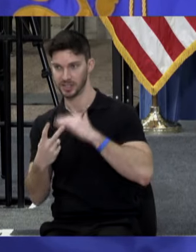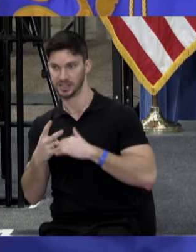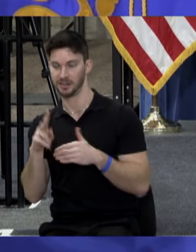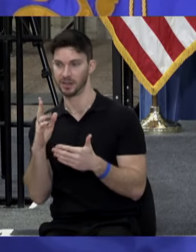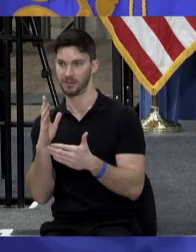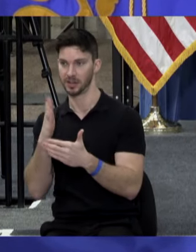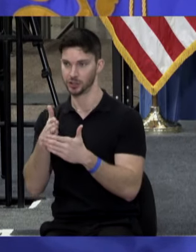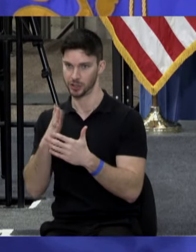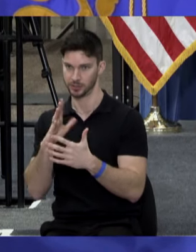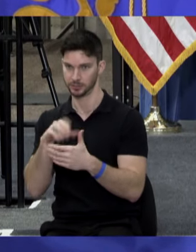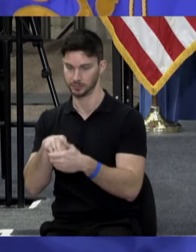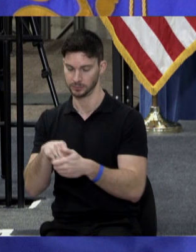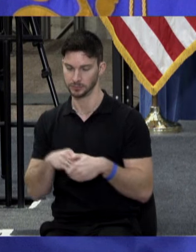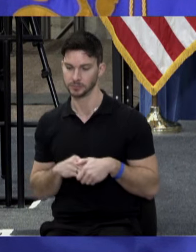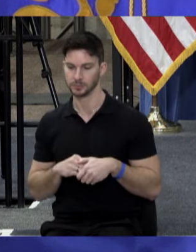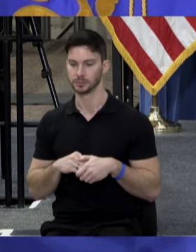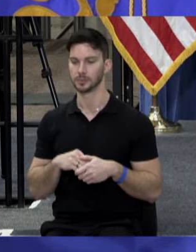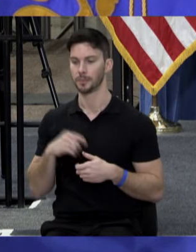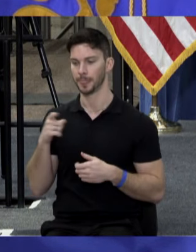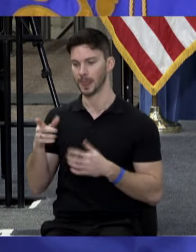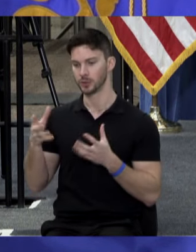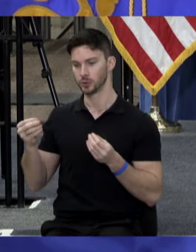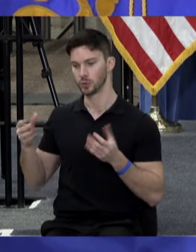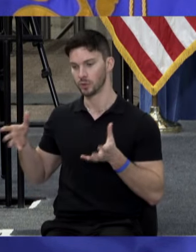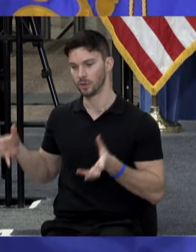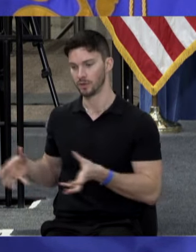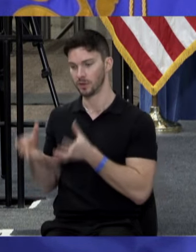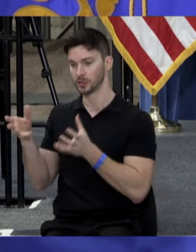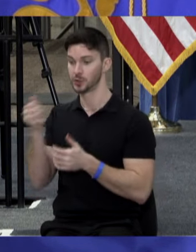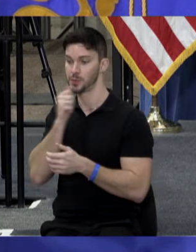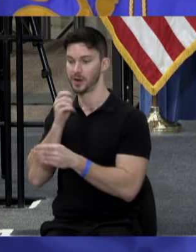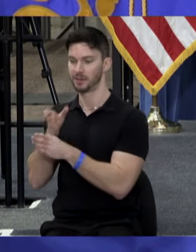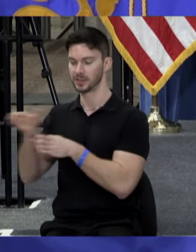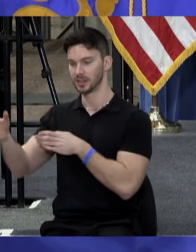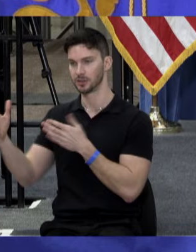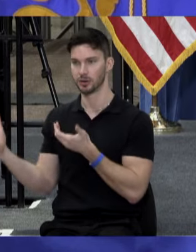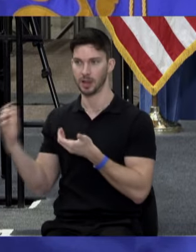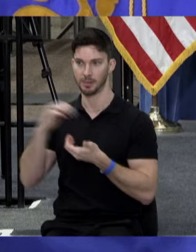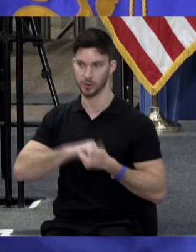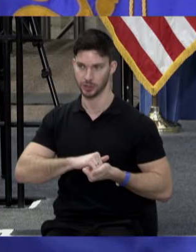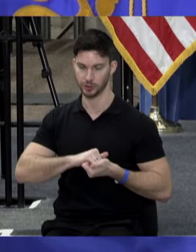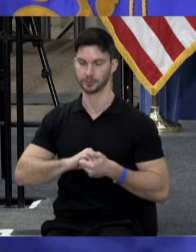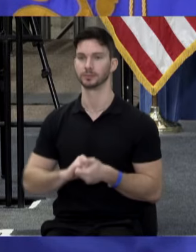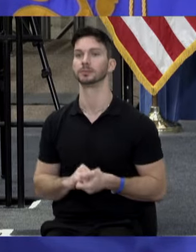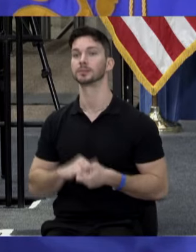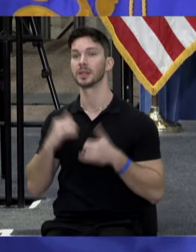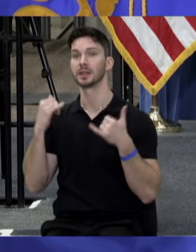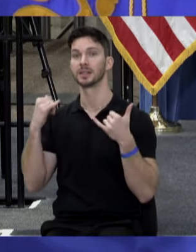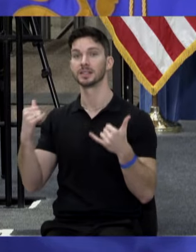HHS to foster private sector collaboration. Today's announcement will help us achieve both